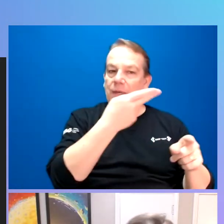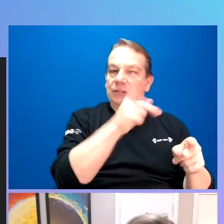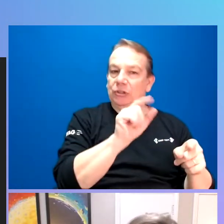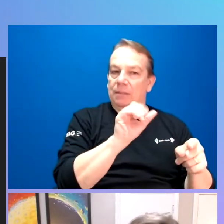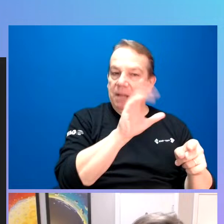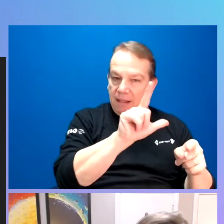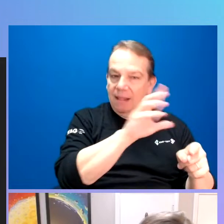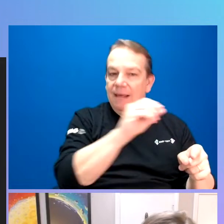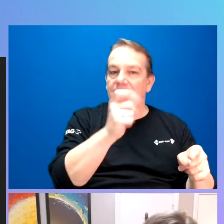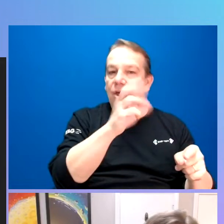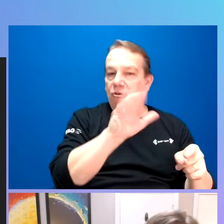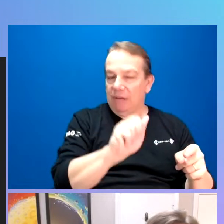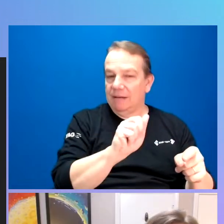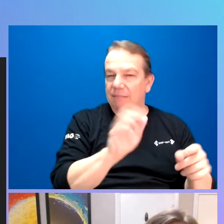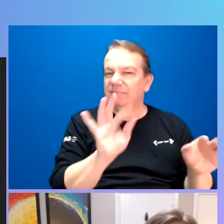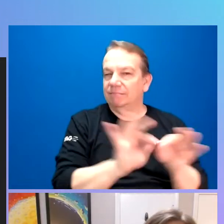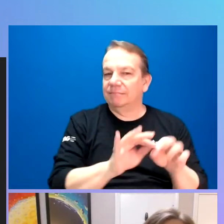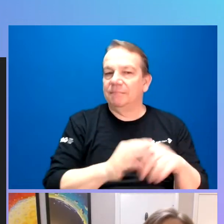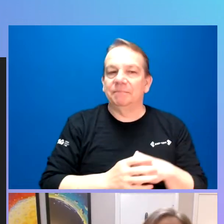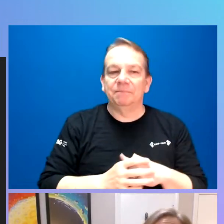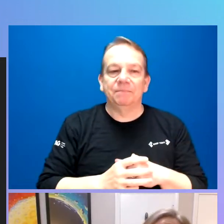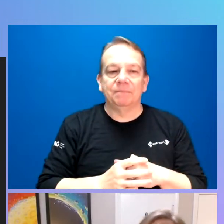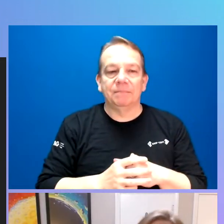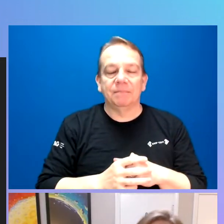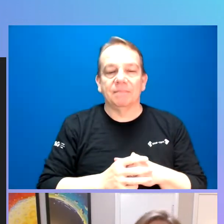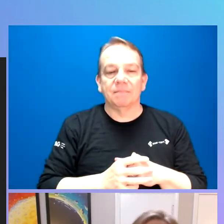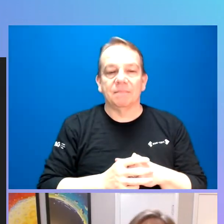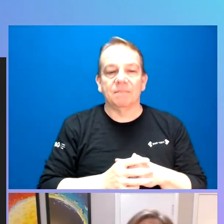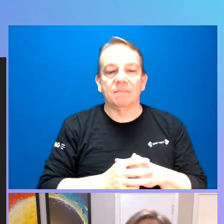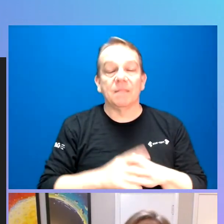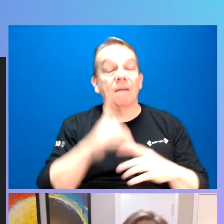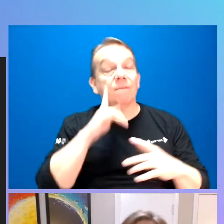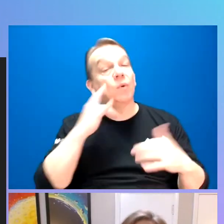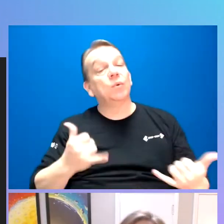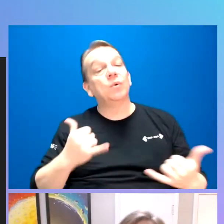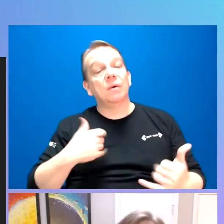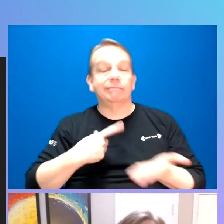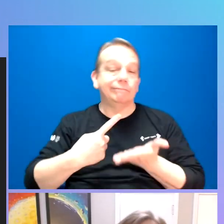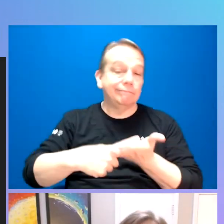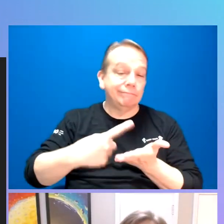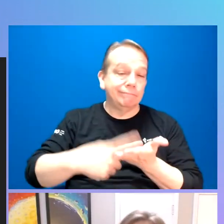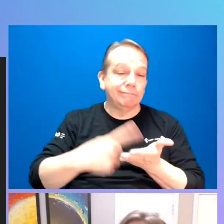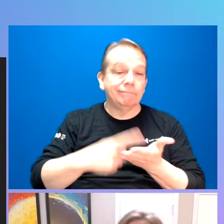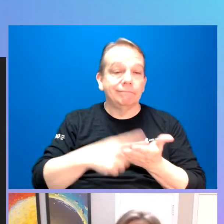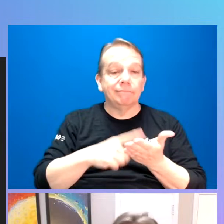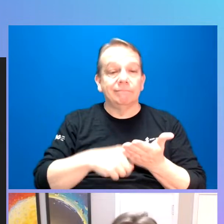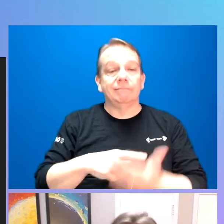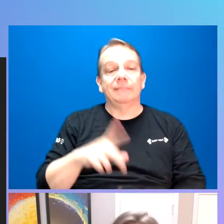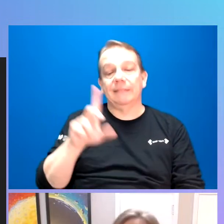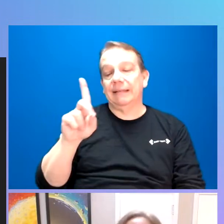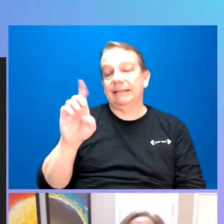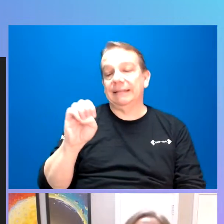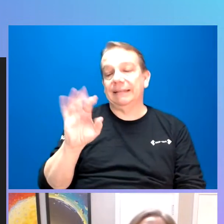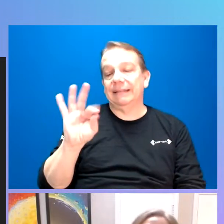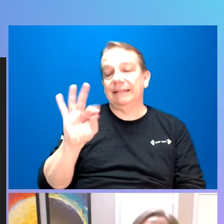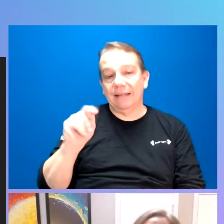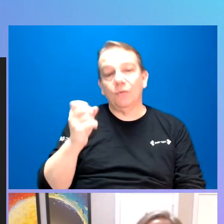answer. So today we'll get started with defeating or